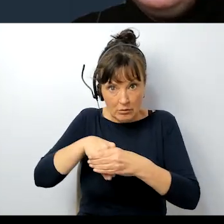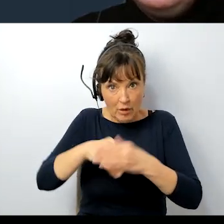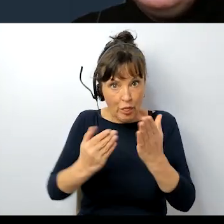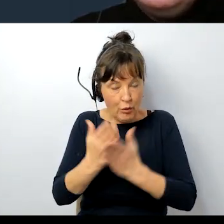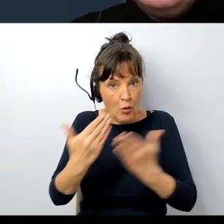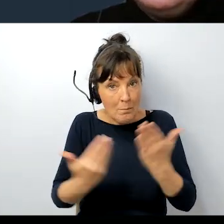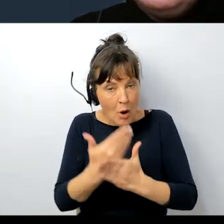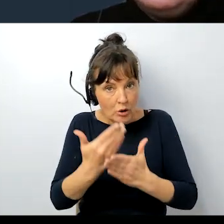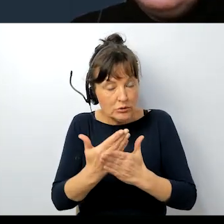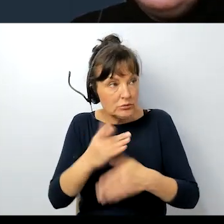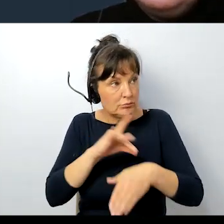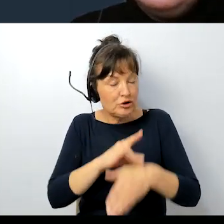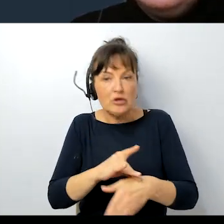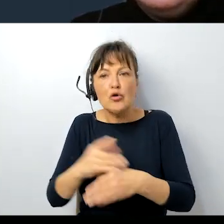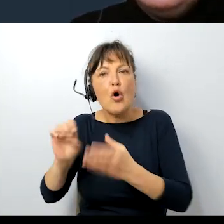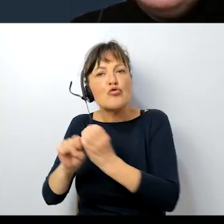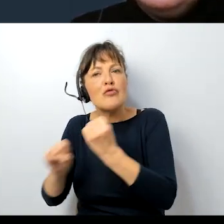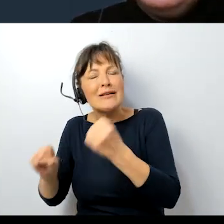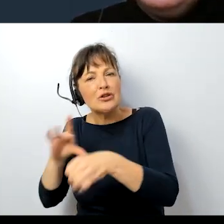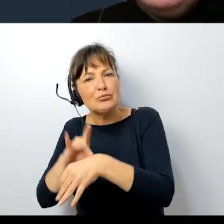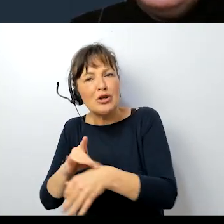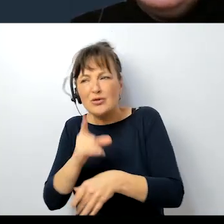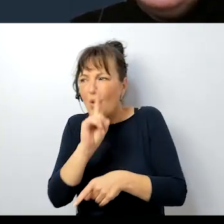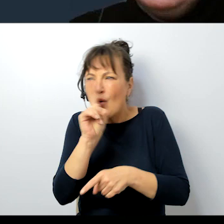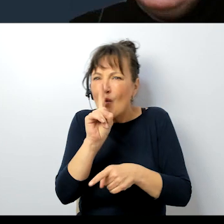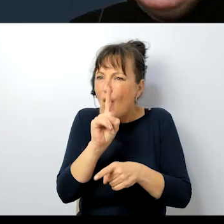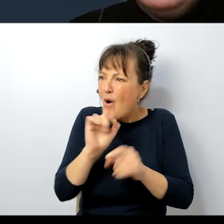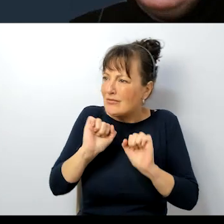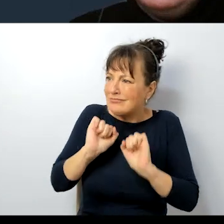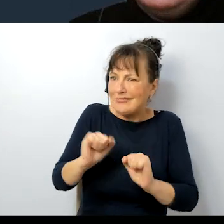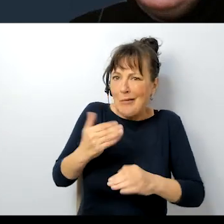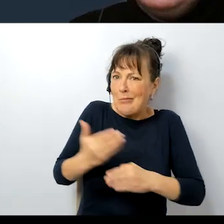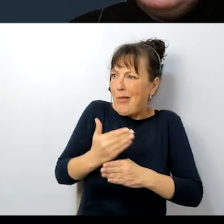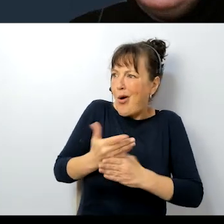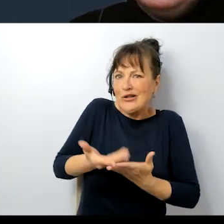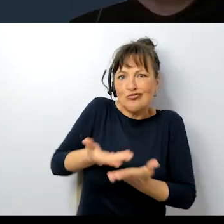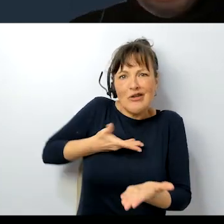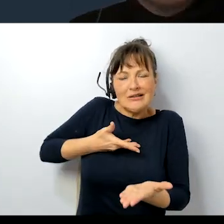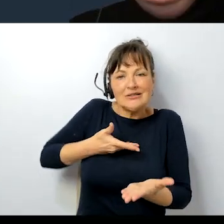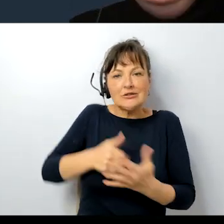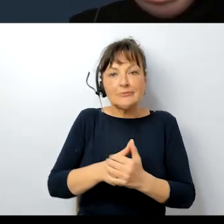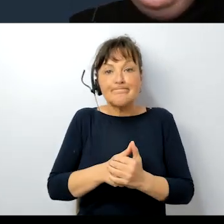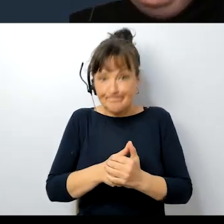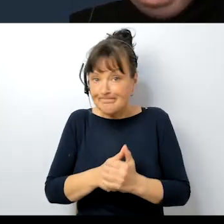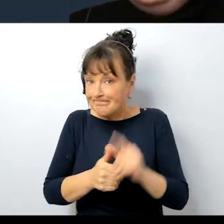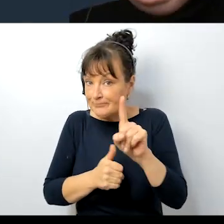conditions can individuals expect whilst on a Modern or Graduate Apprenticeship? Okay, well